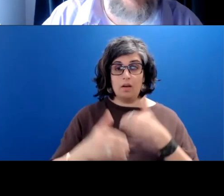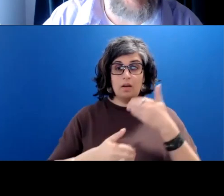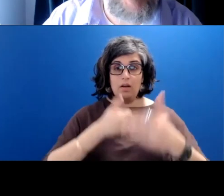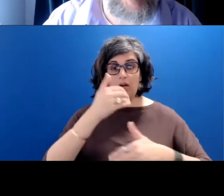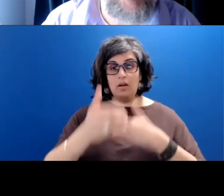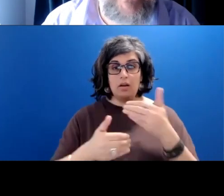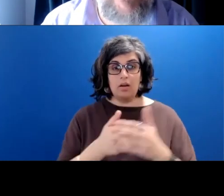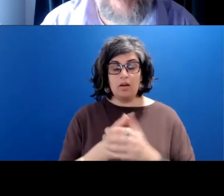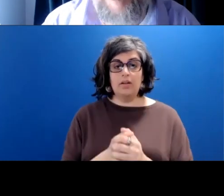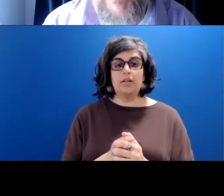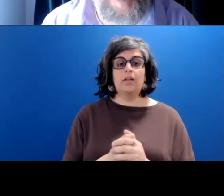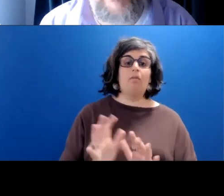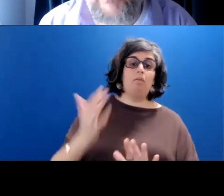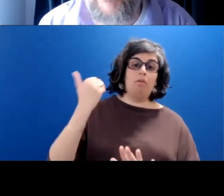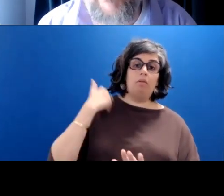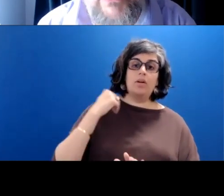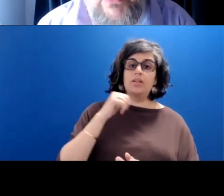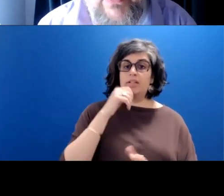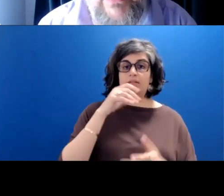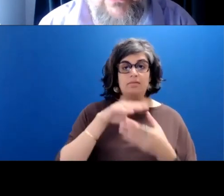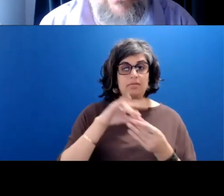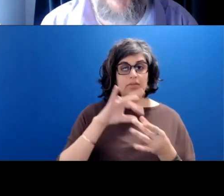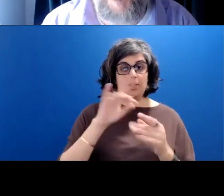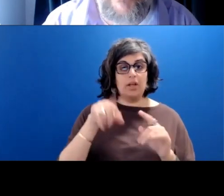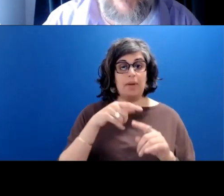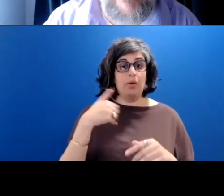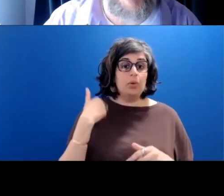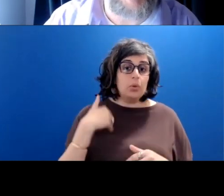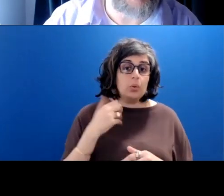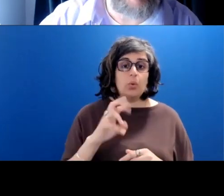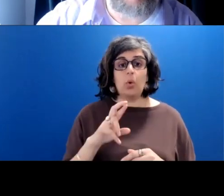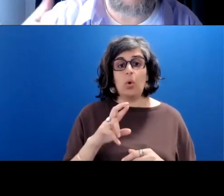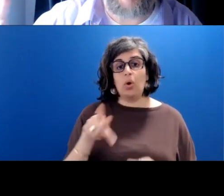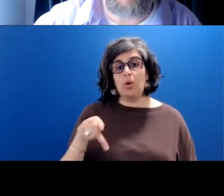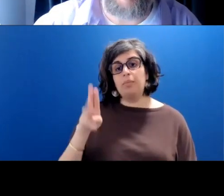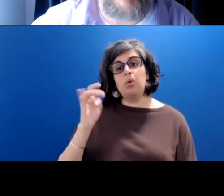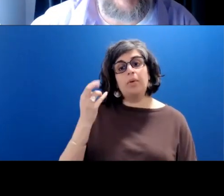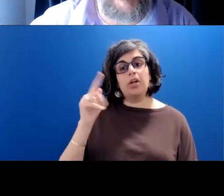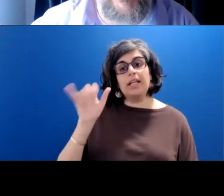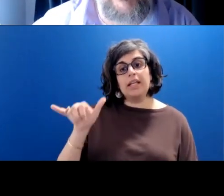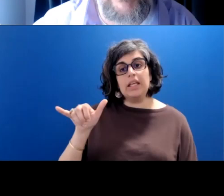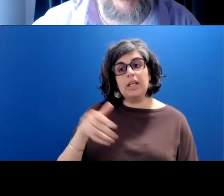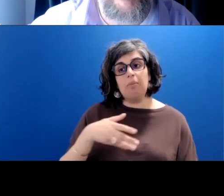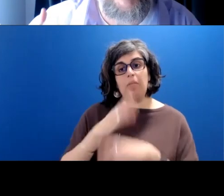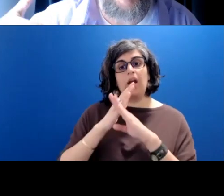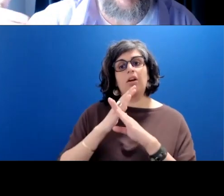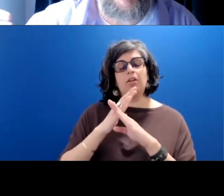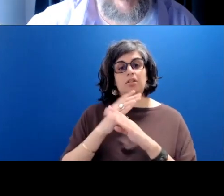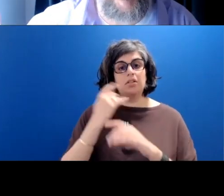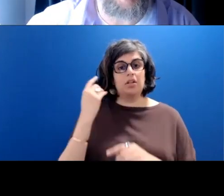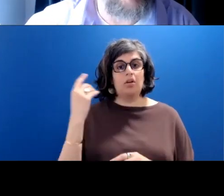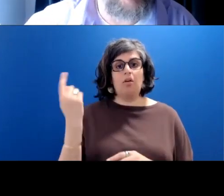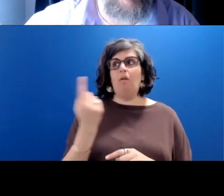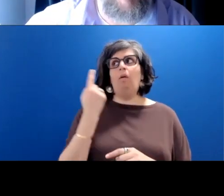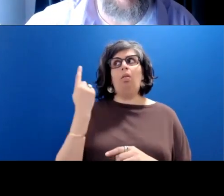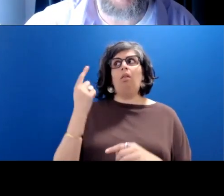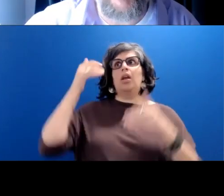The older standards of care didn't mention anything about youth or puberty blockers. It was all expected to be adults and adult hormones